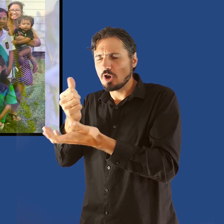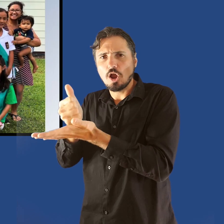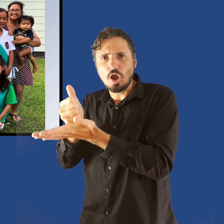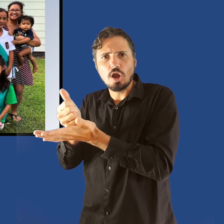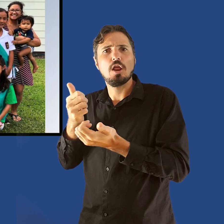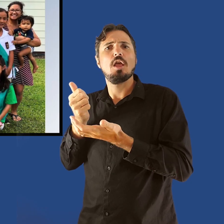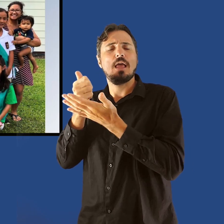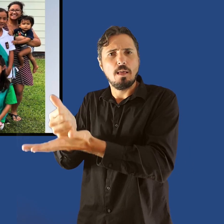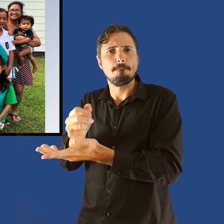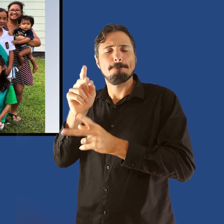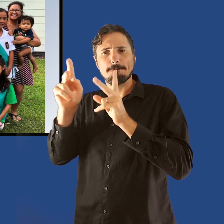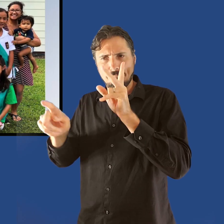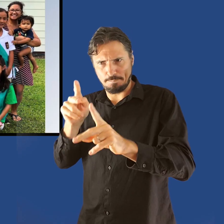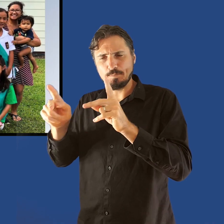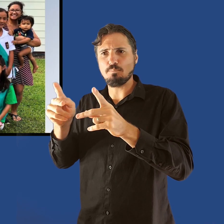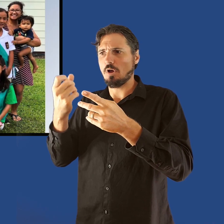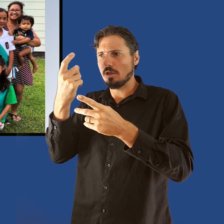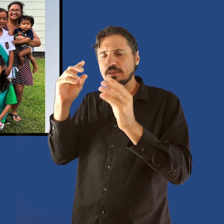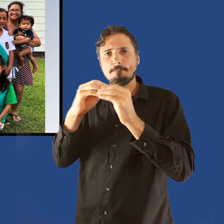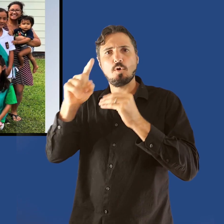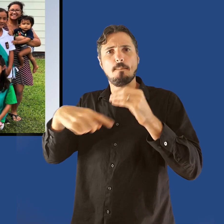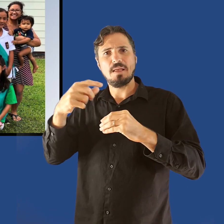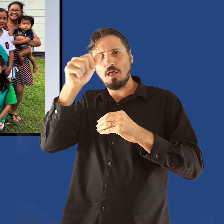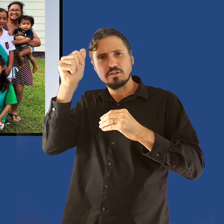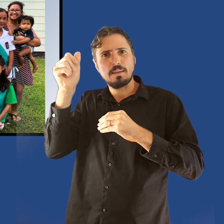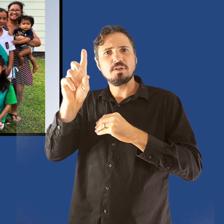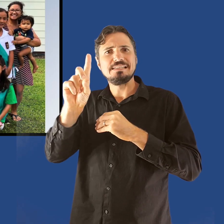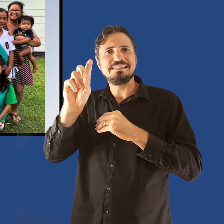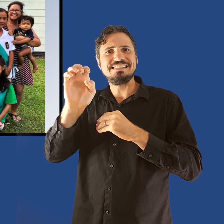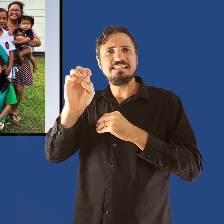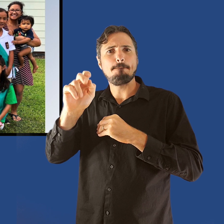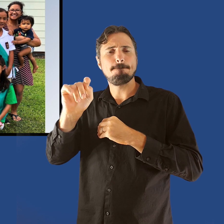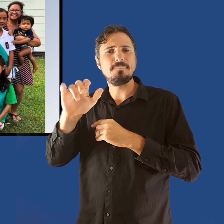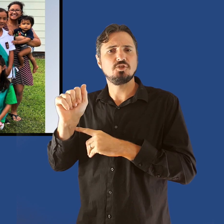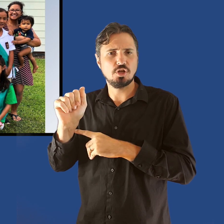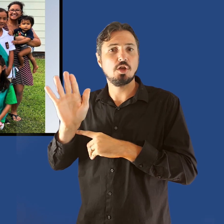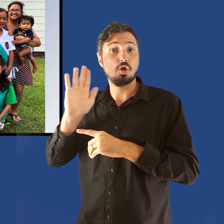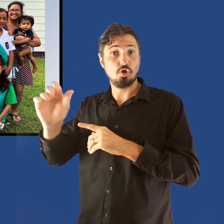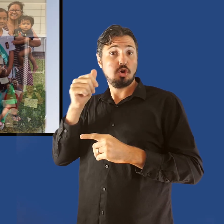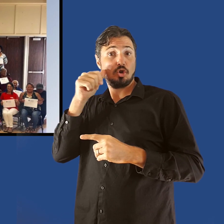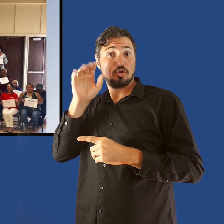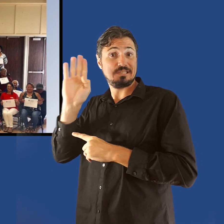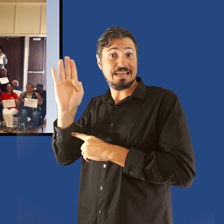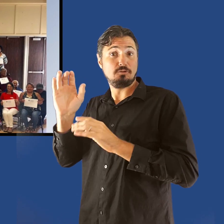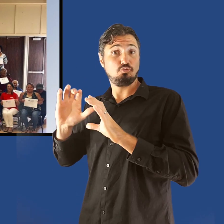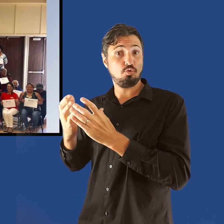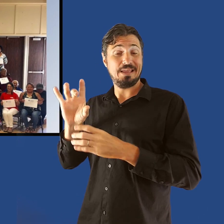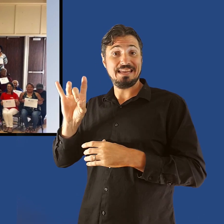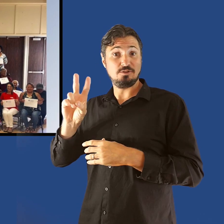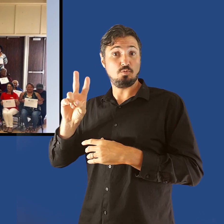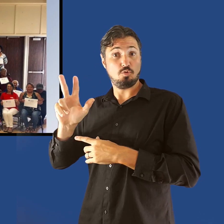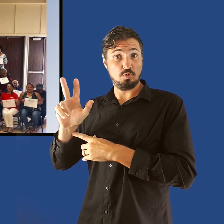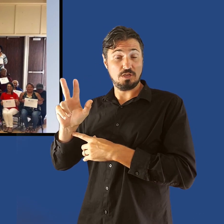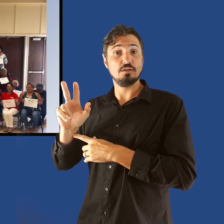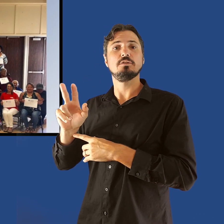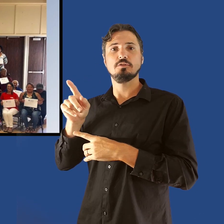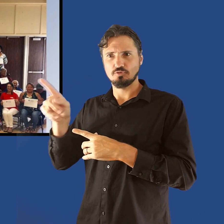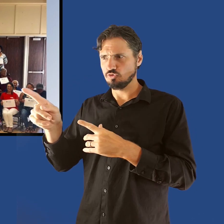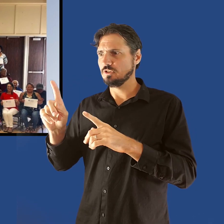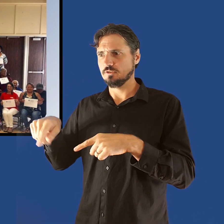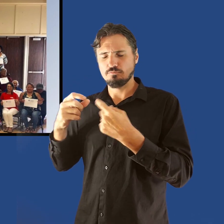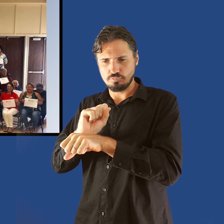Chloe started this initiative as part of a project for her Girls Scouts Troop 823, and has now created over 170 Dementia Friends.